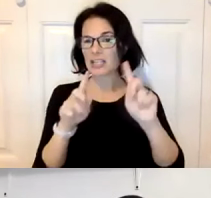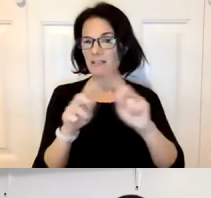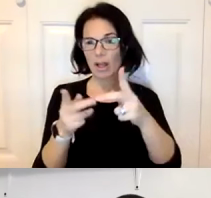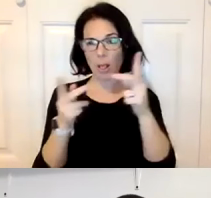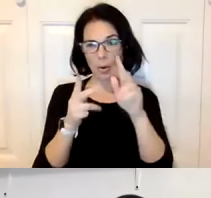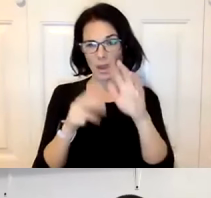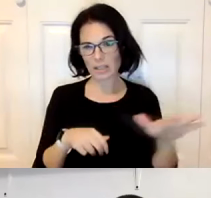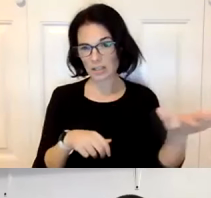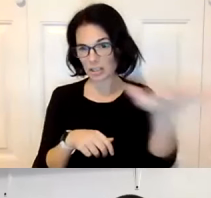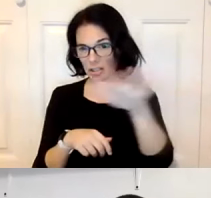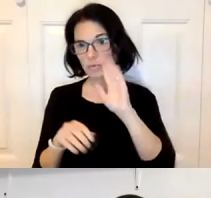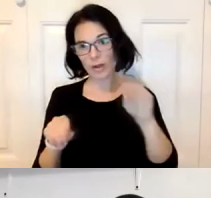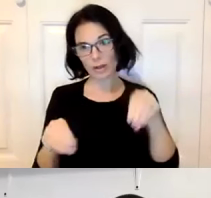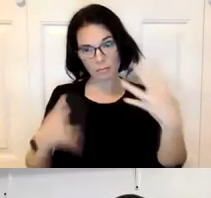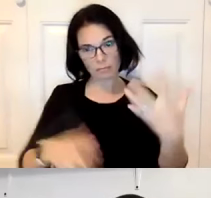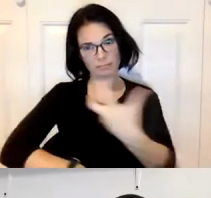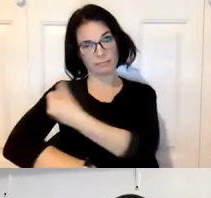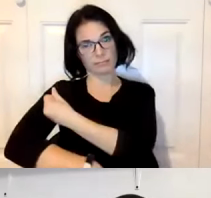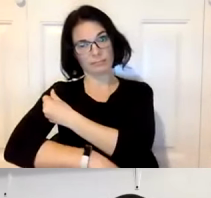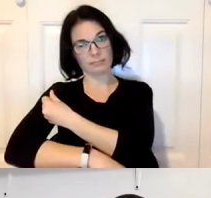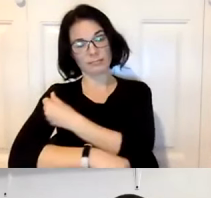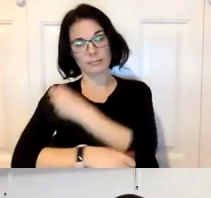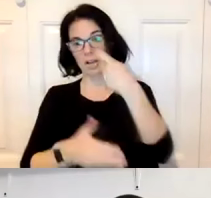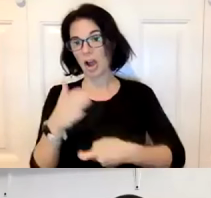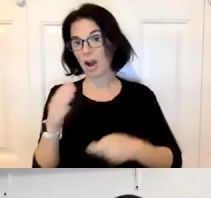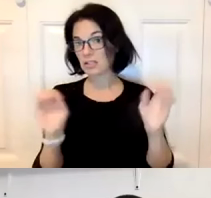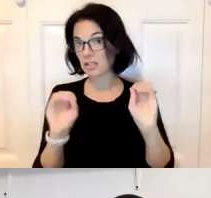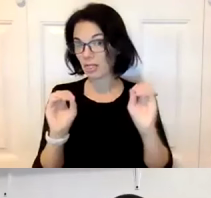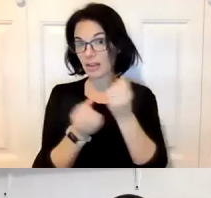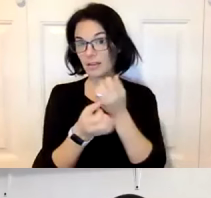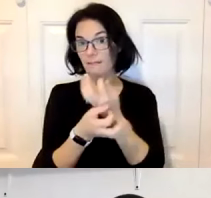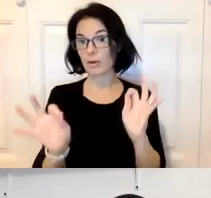It is recommended to get both vaccines. They are different.